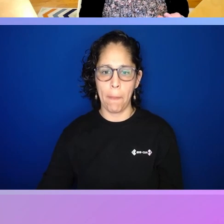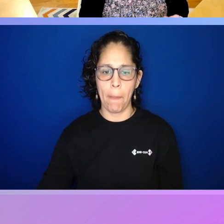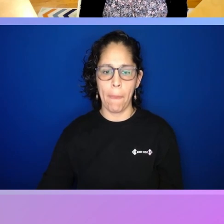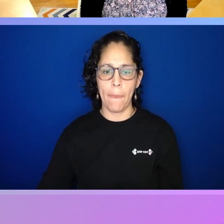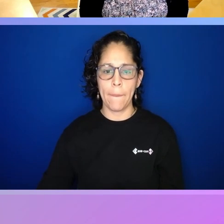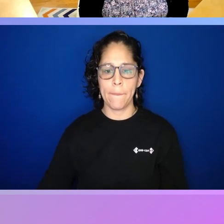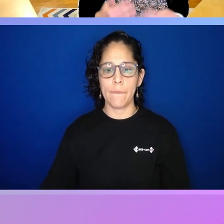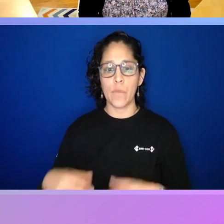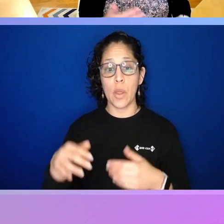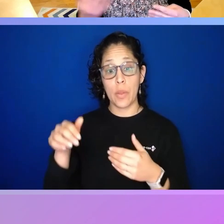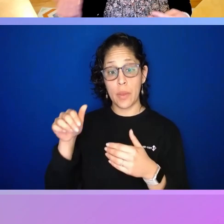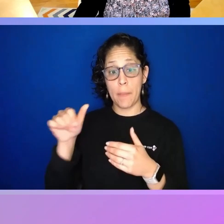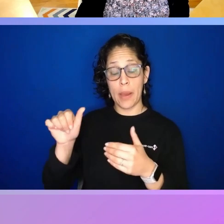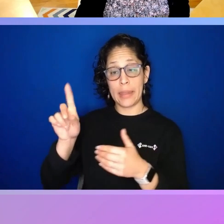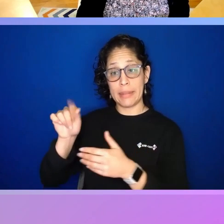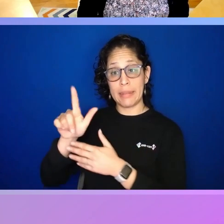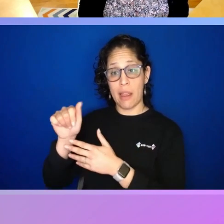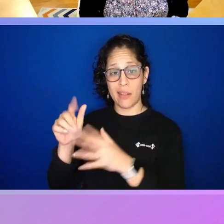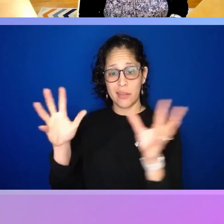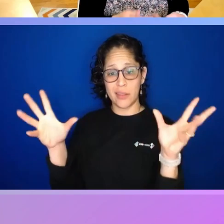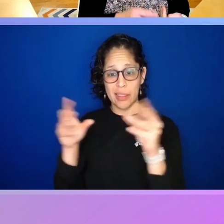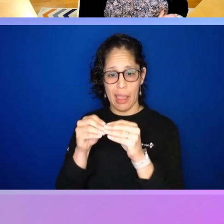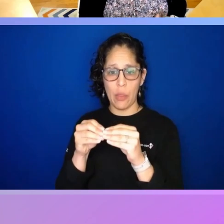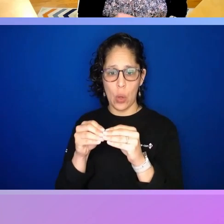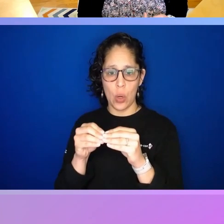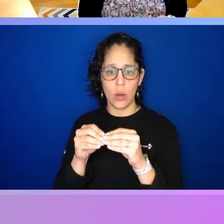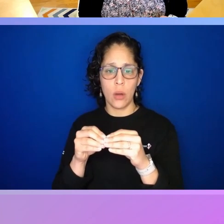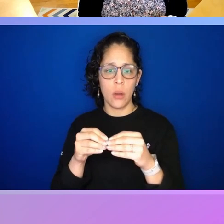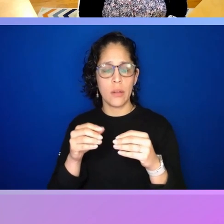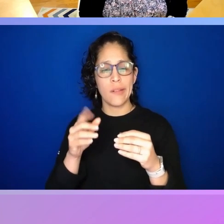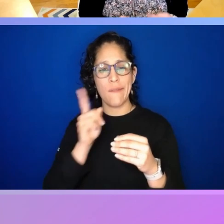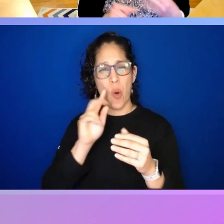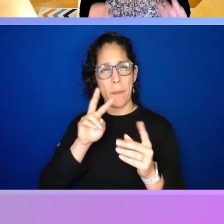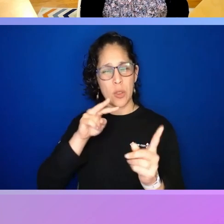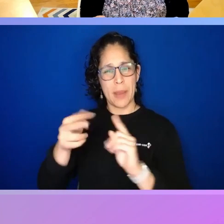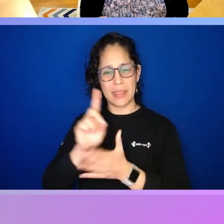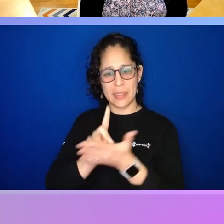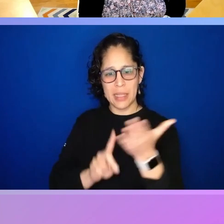comes to how you want to present this information, but just to give you a lay of the land, I highly encourage